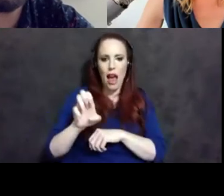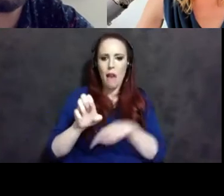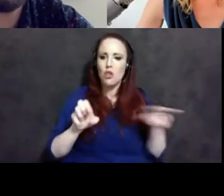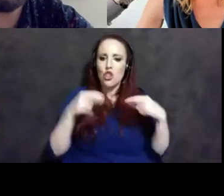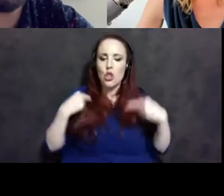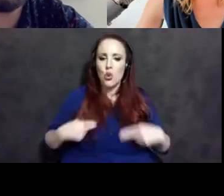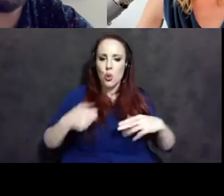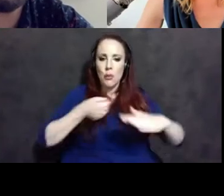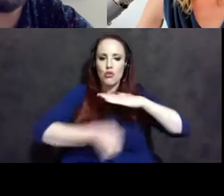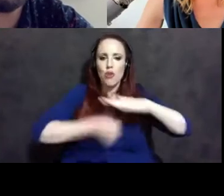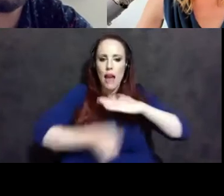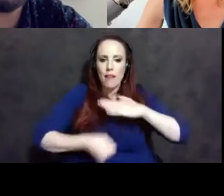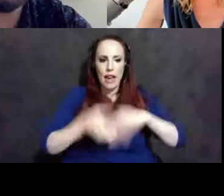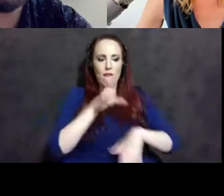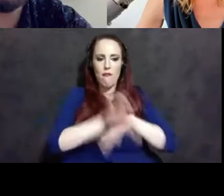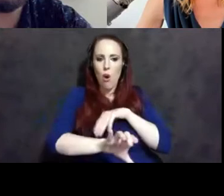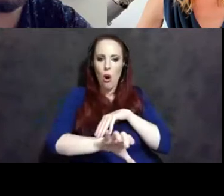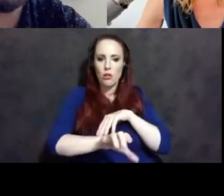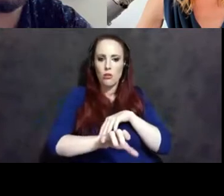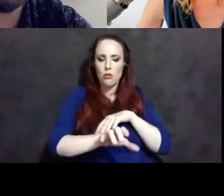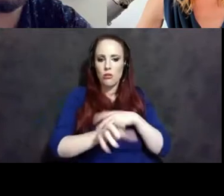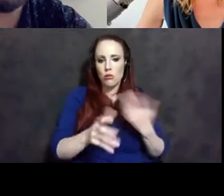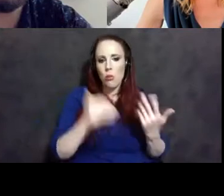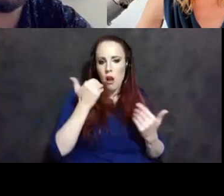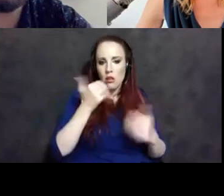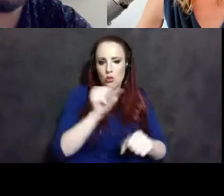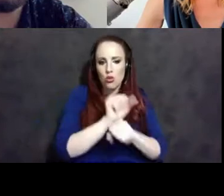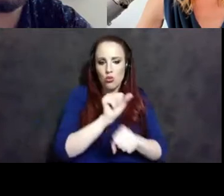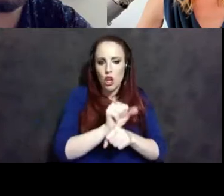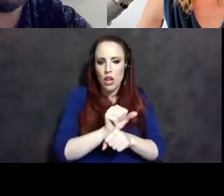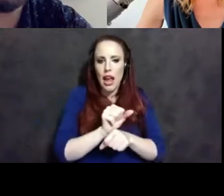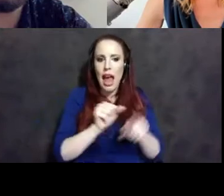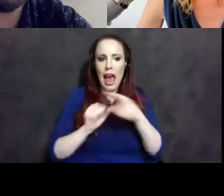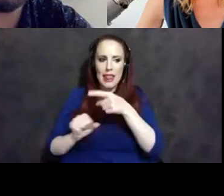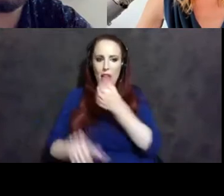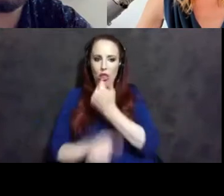And she was at risk of losing the citizenship.